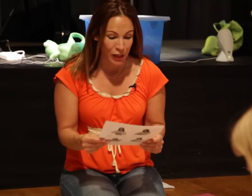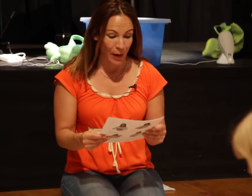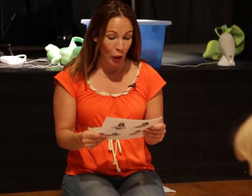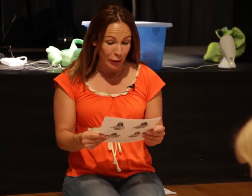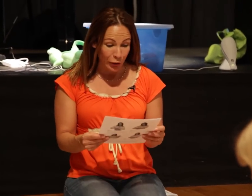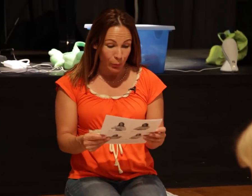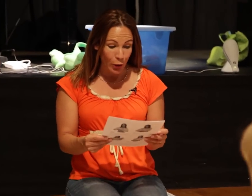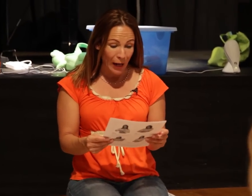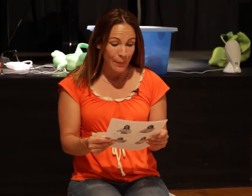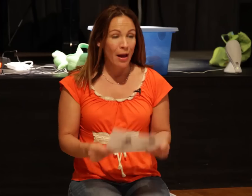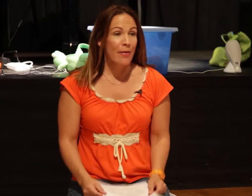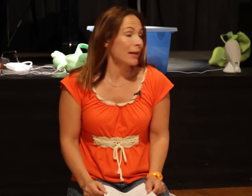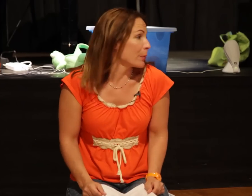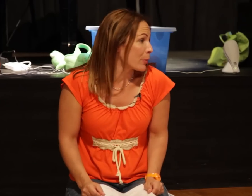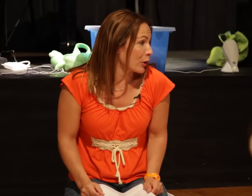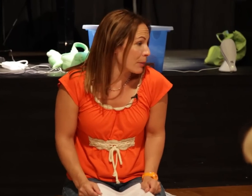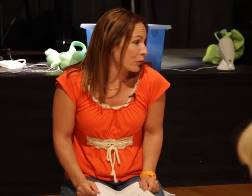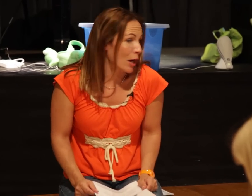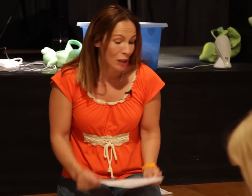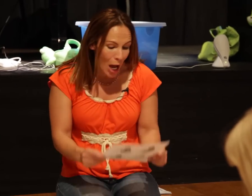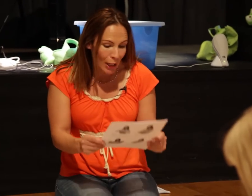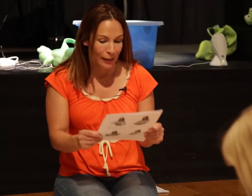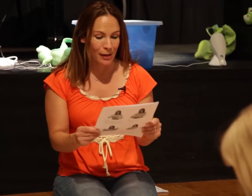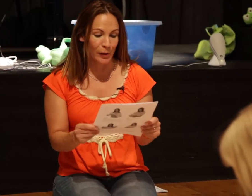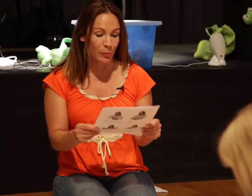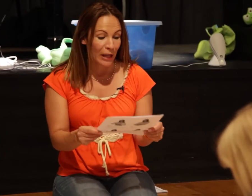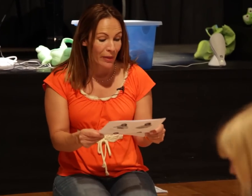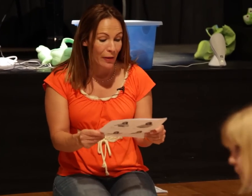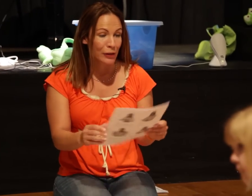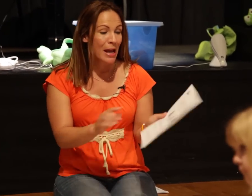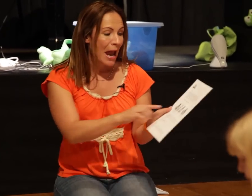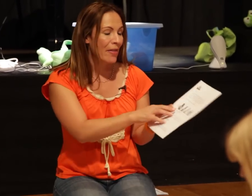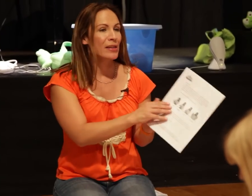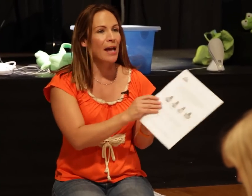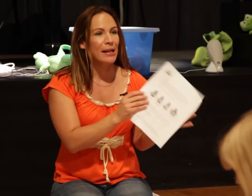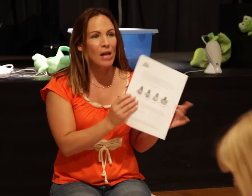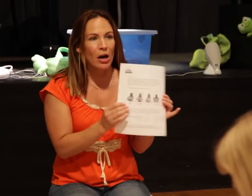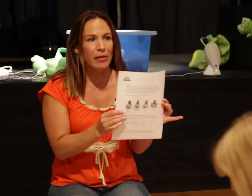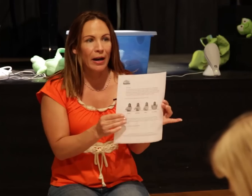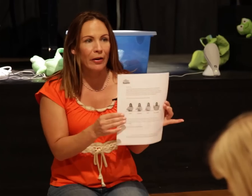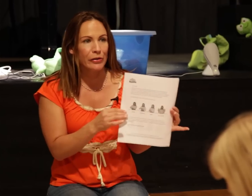in my early learning program. They can help me communicate before I talk. It can help me communicate with others." and then the signs are there.